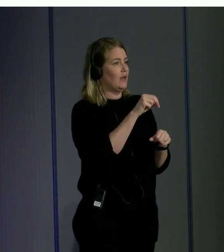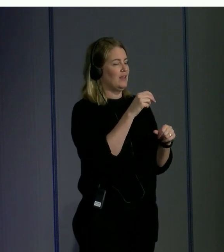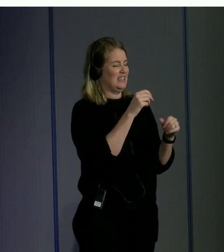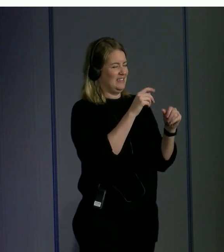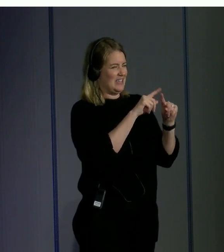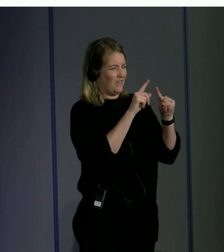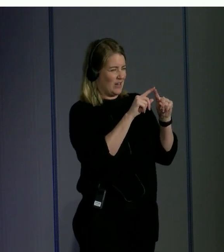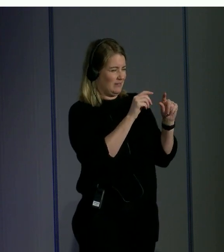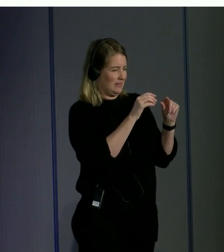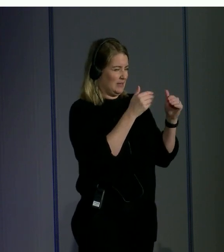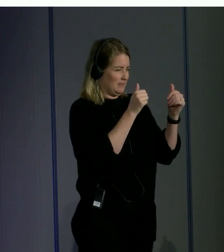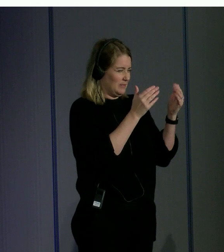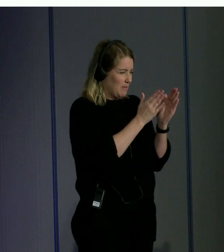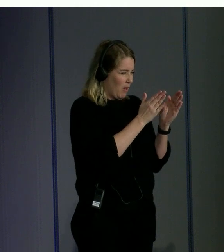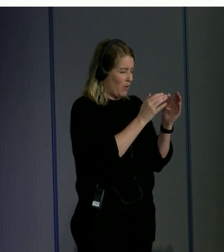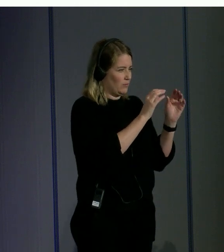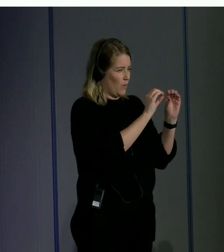organizations within the company.